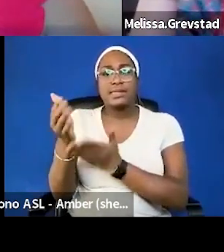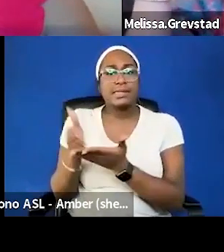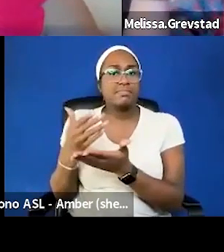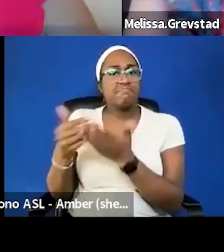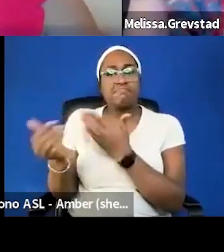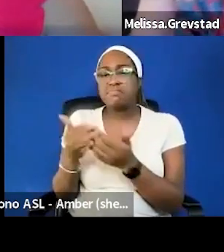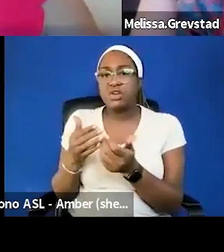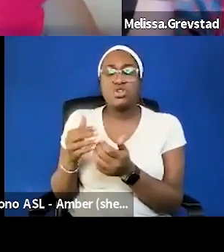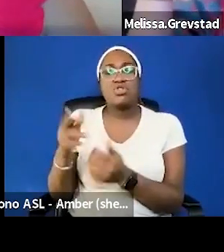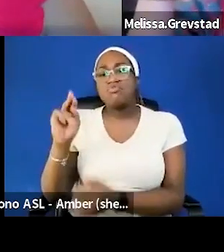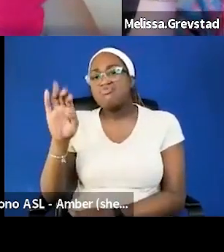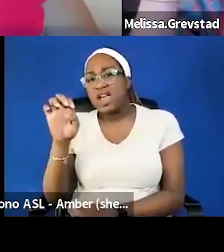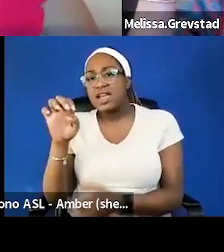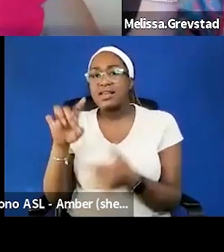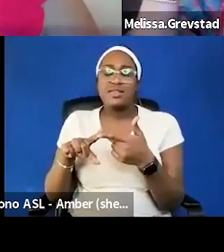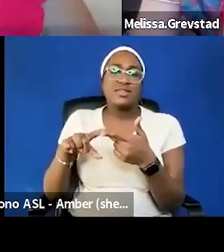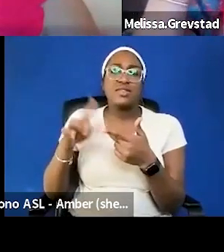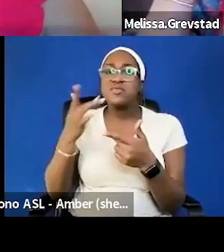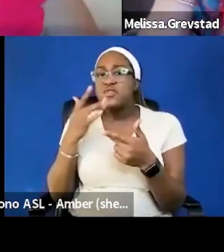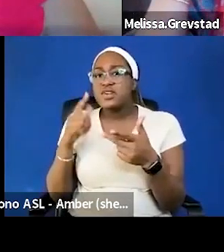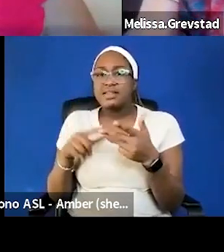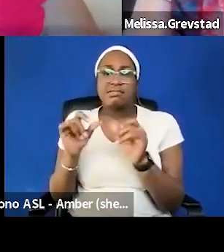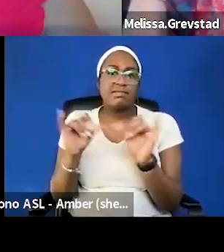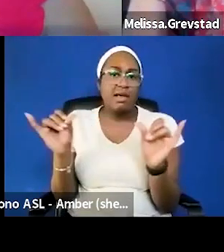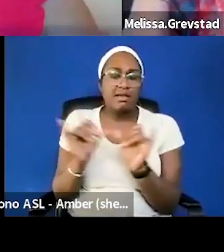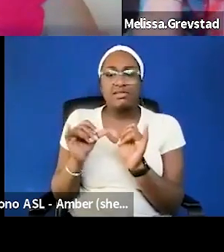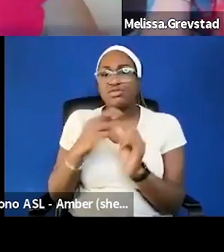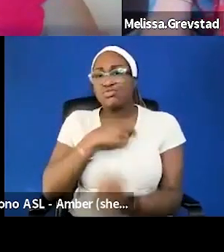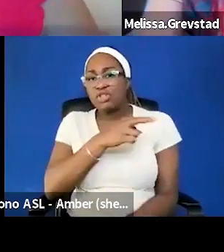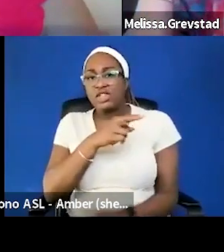your race, your orientation, your gender, your size, etc.. So